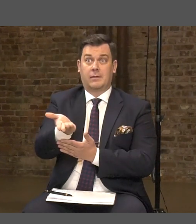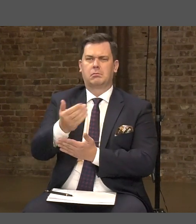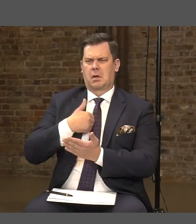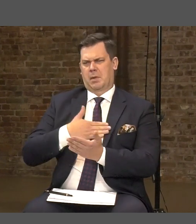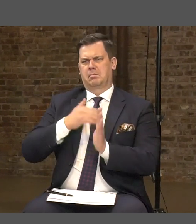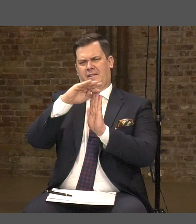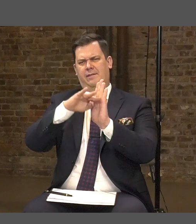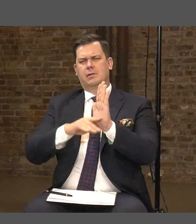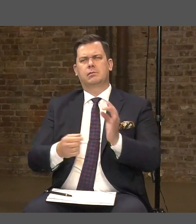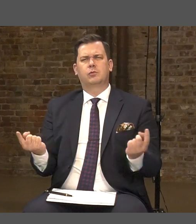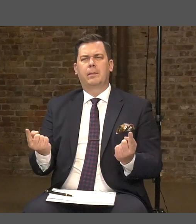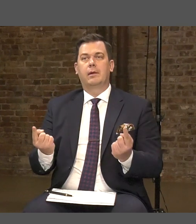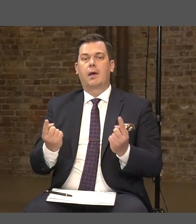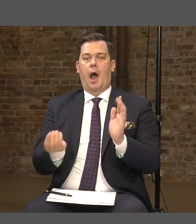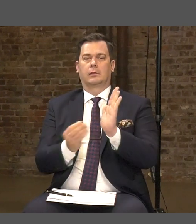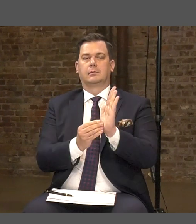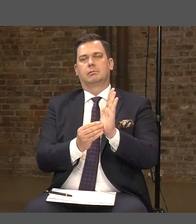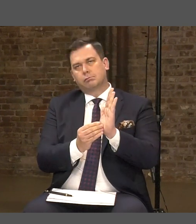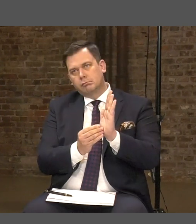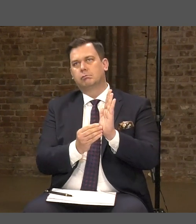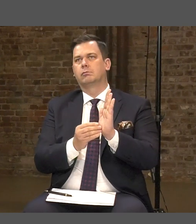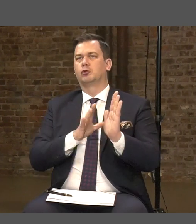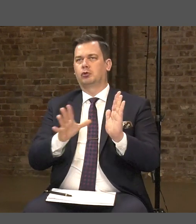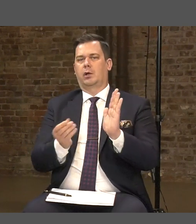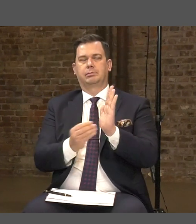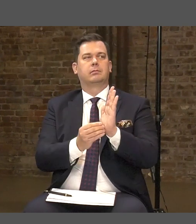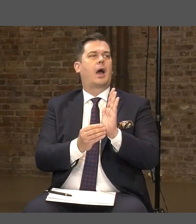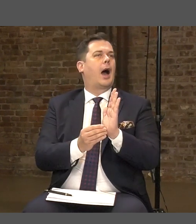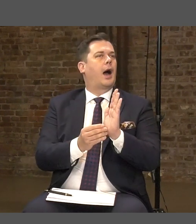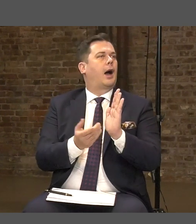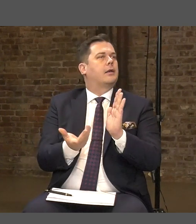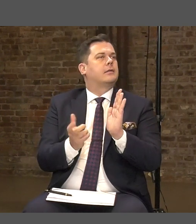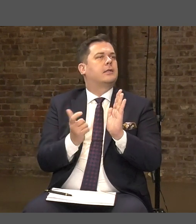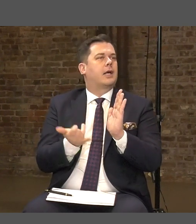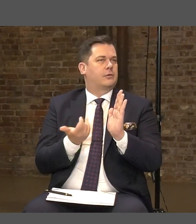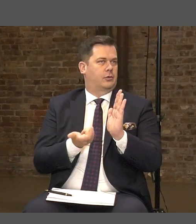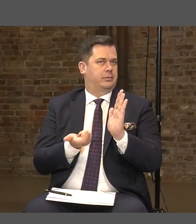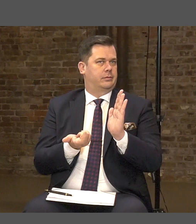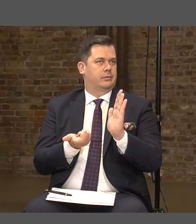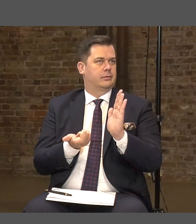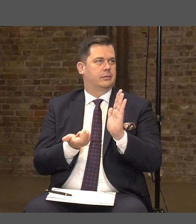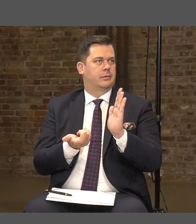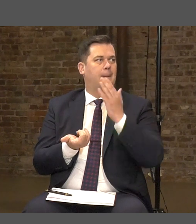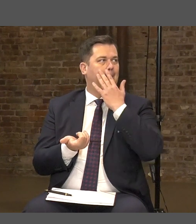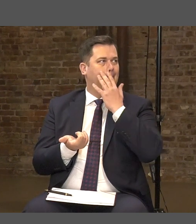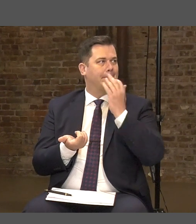I have a super CV and I add this information, how do I do it?